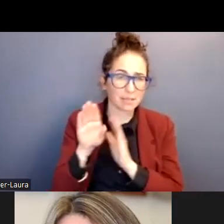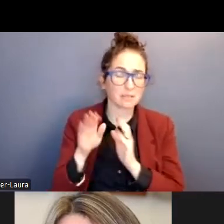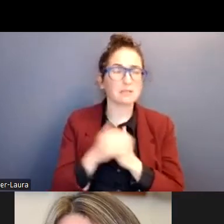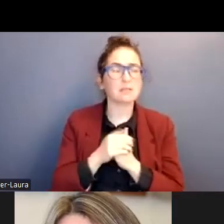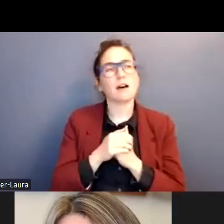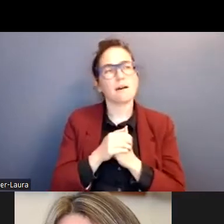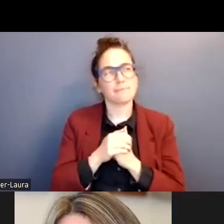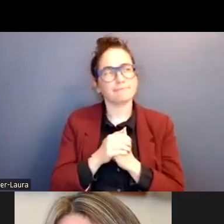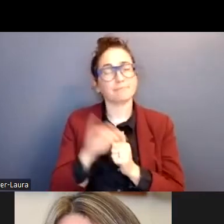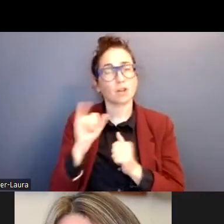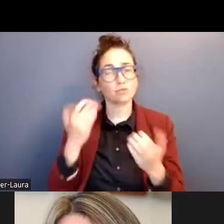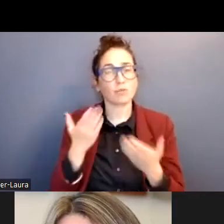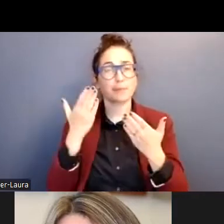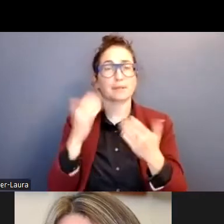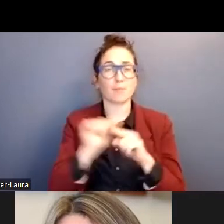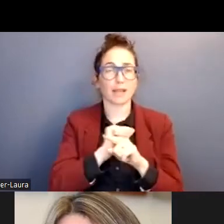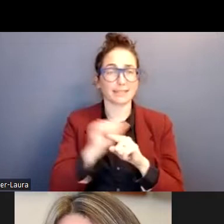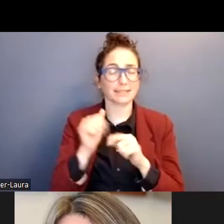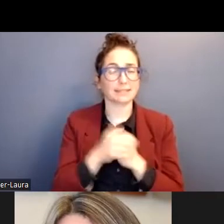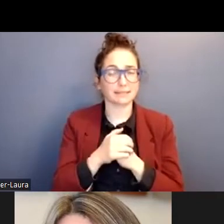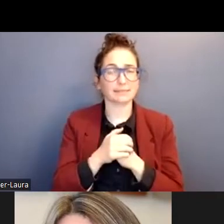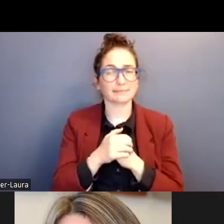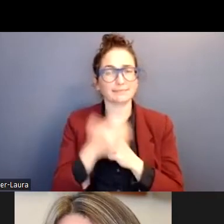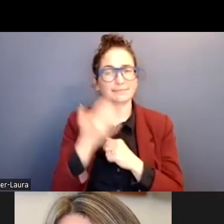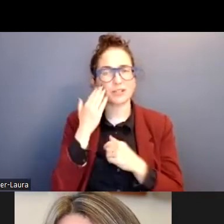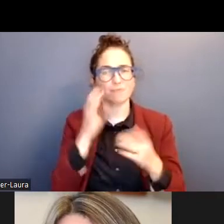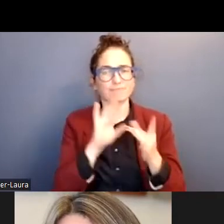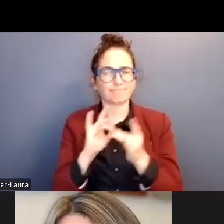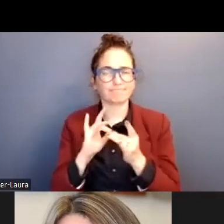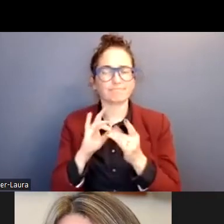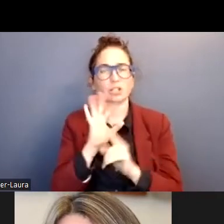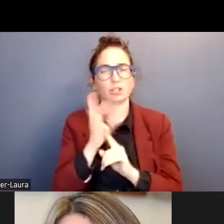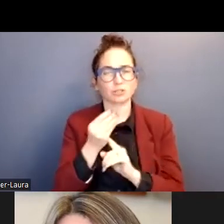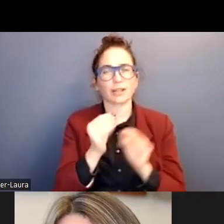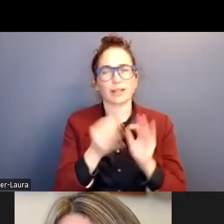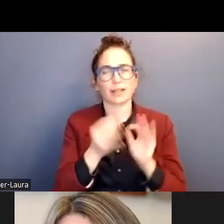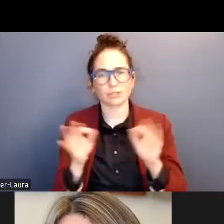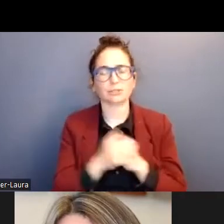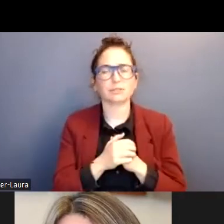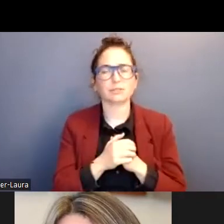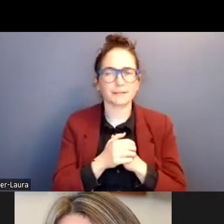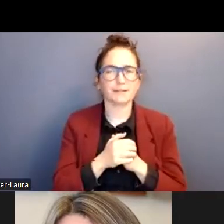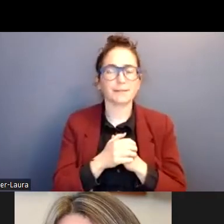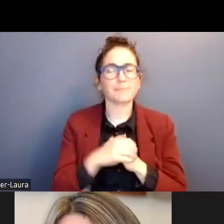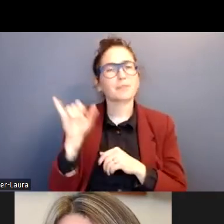recommended practices again that take culture and language into consideration. I also like to note that I had personal